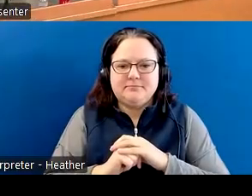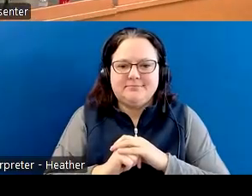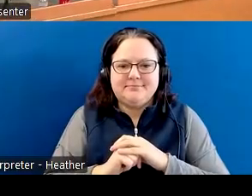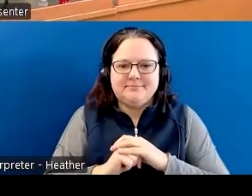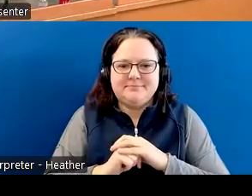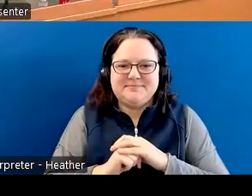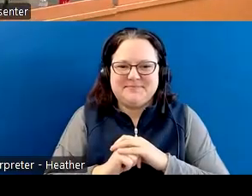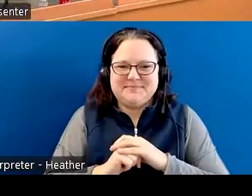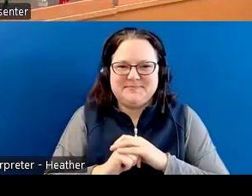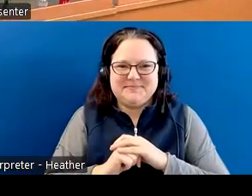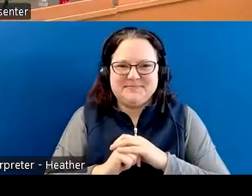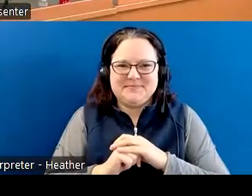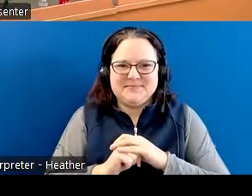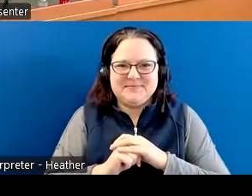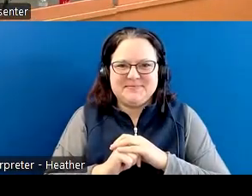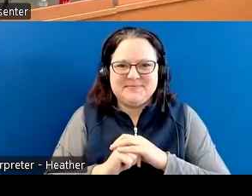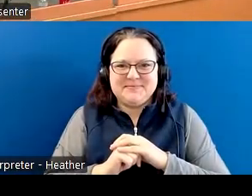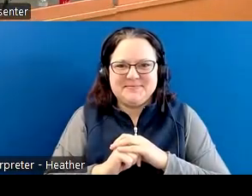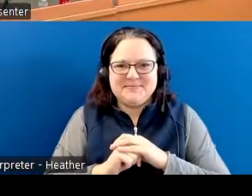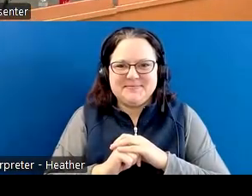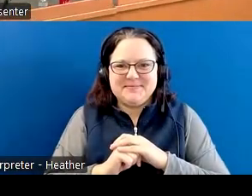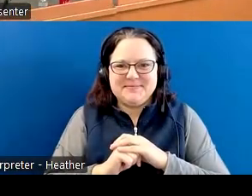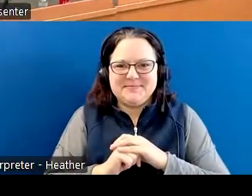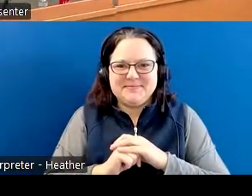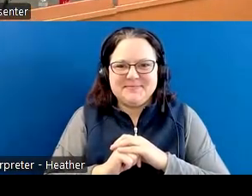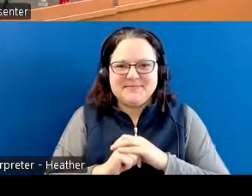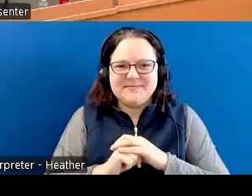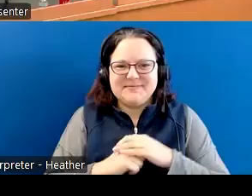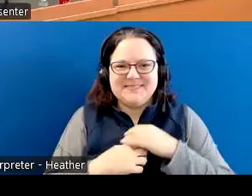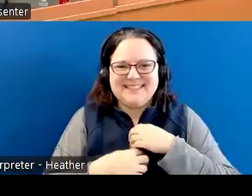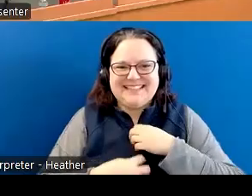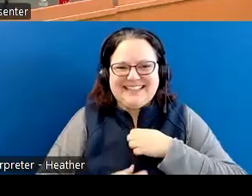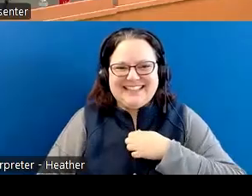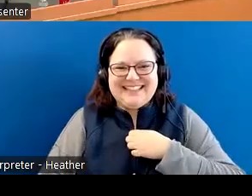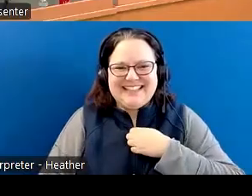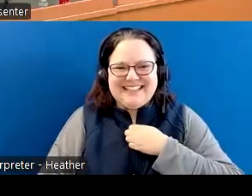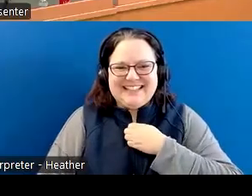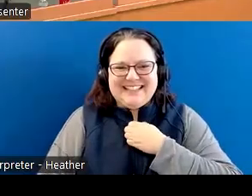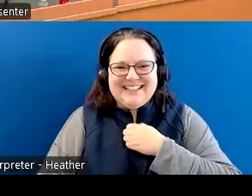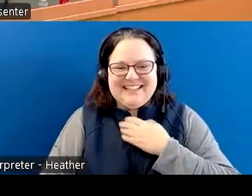okay.